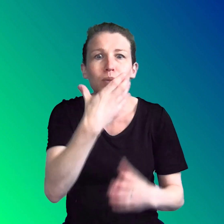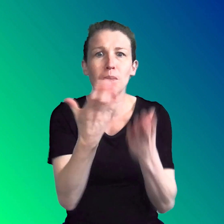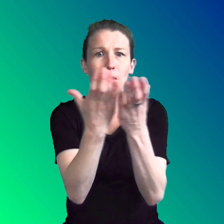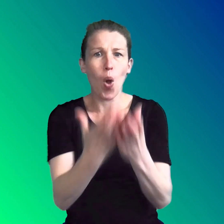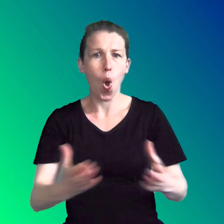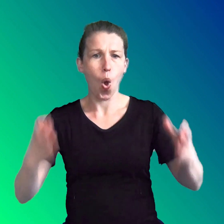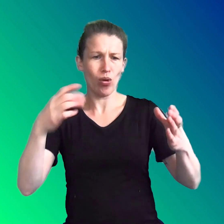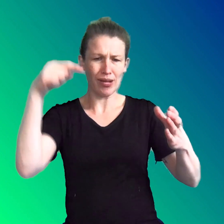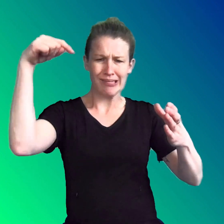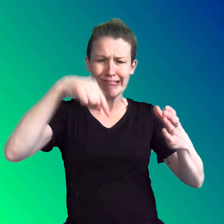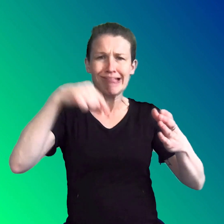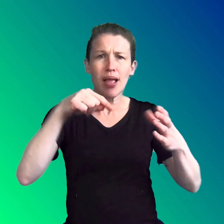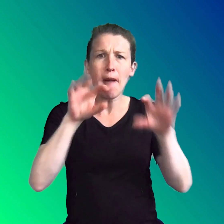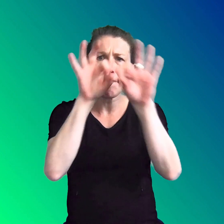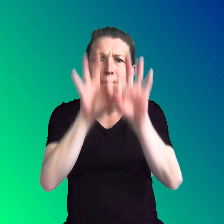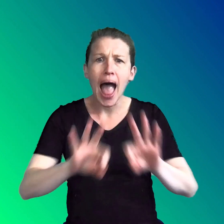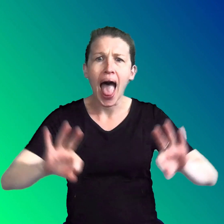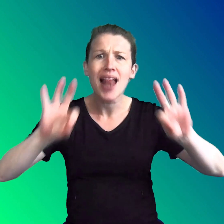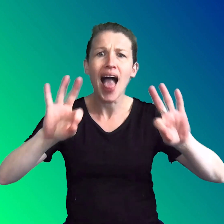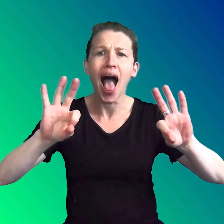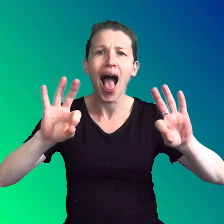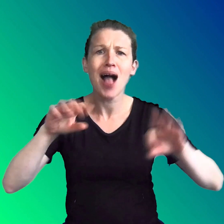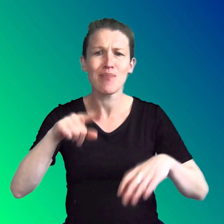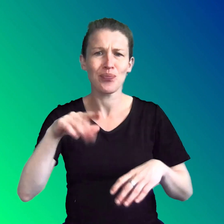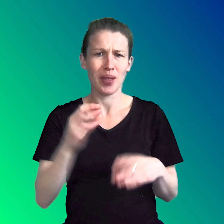There's an example of this in your fruit bowl. Bananas.